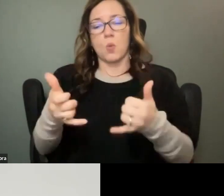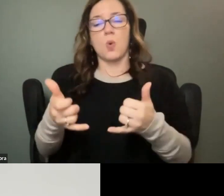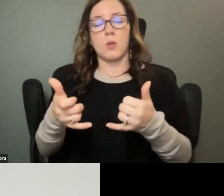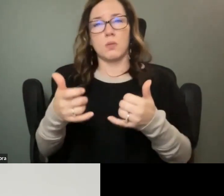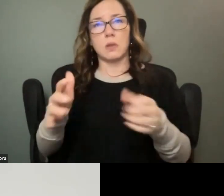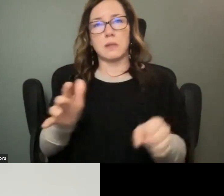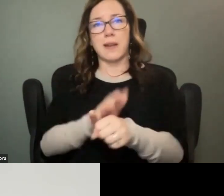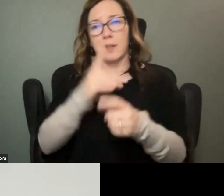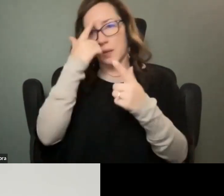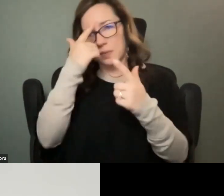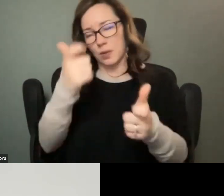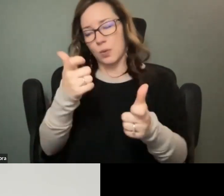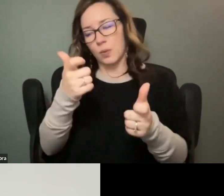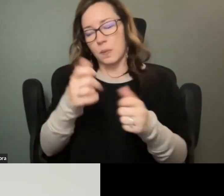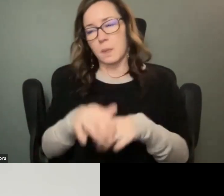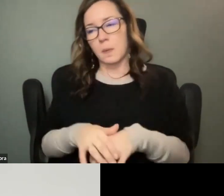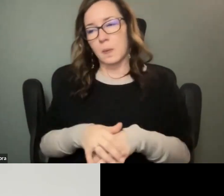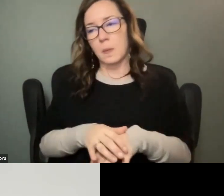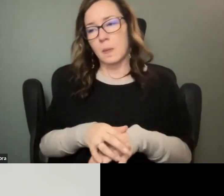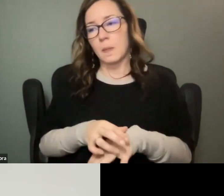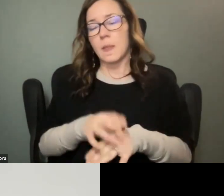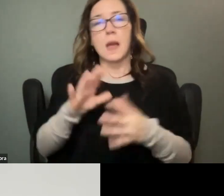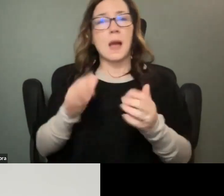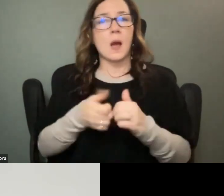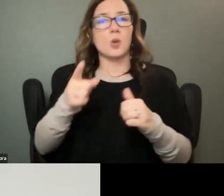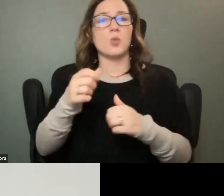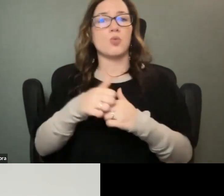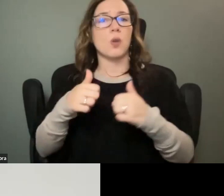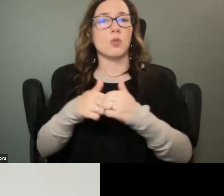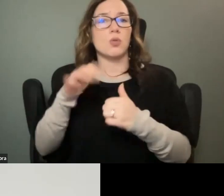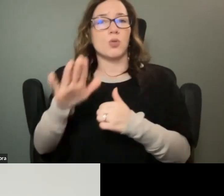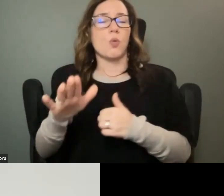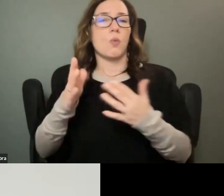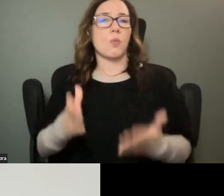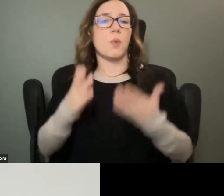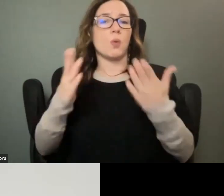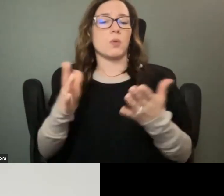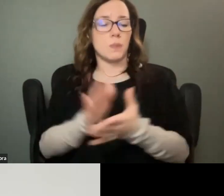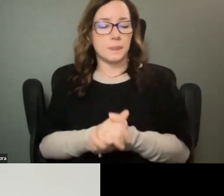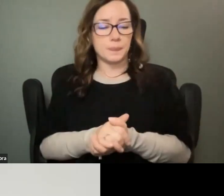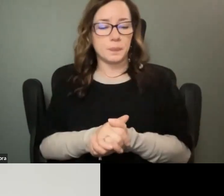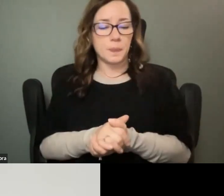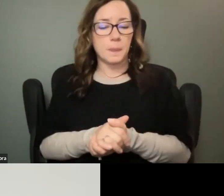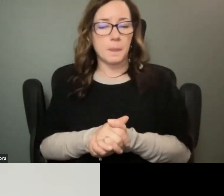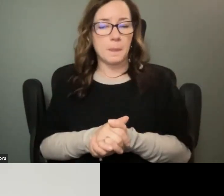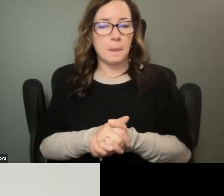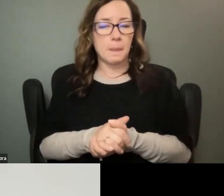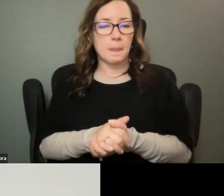your team how you want to structure your proposal